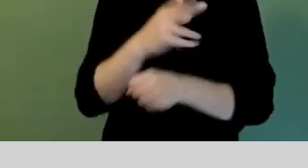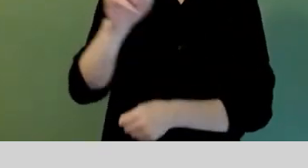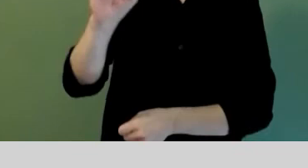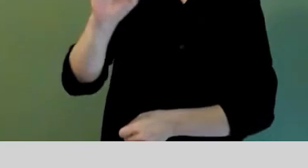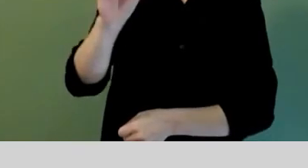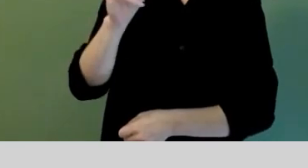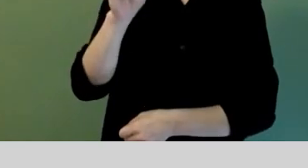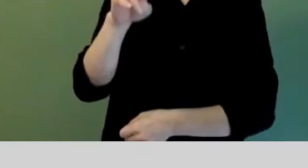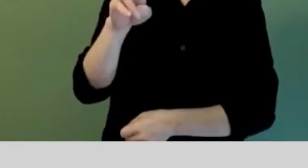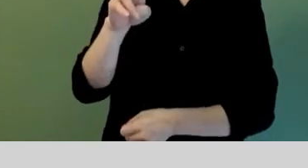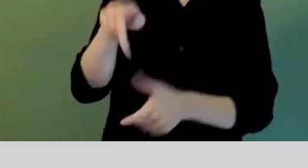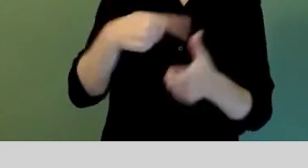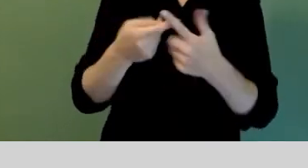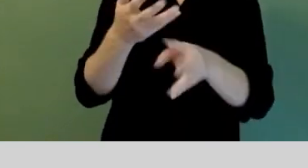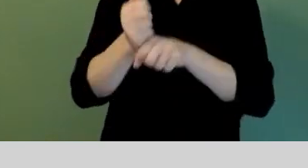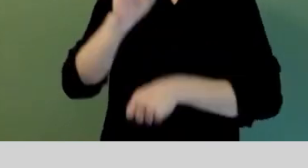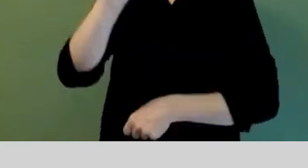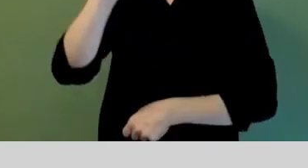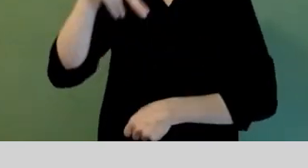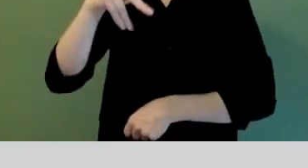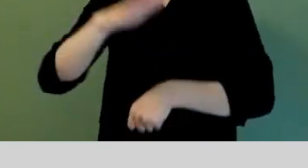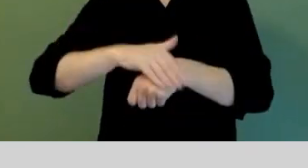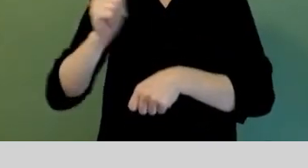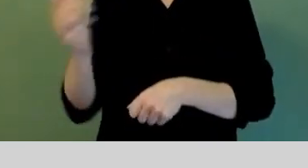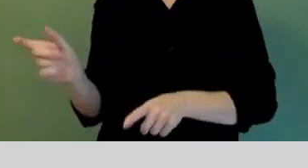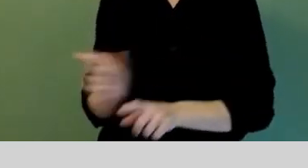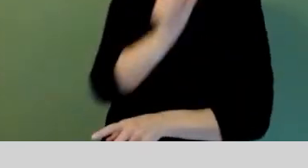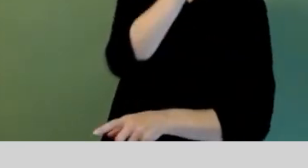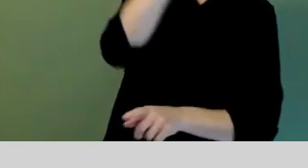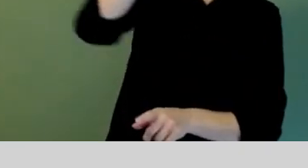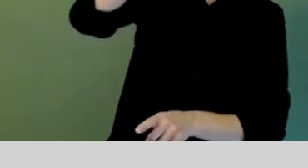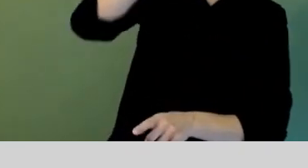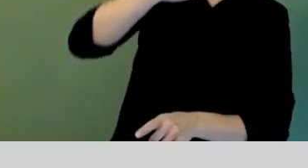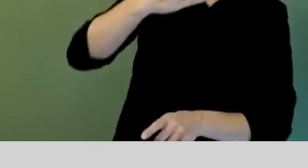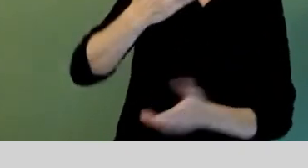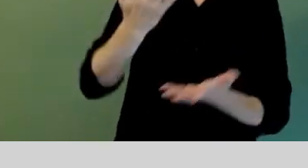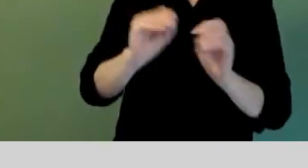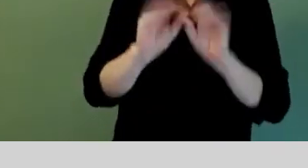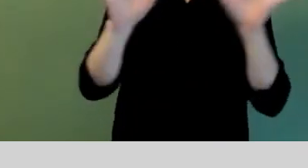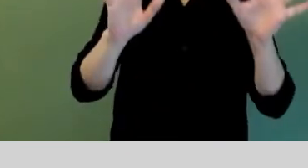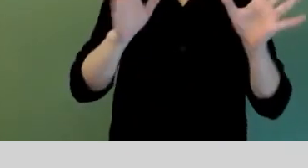So it's clear when defining a parameter to map, we're gonna define a decorator called apply